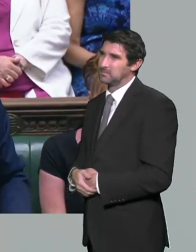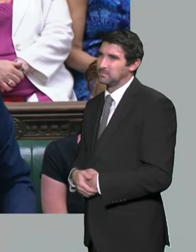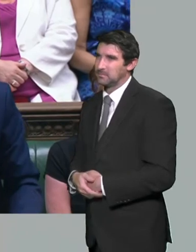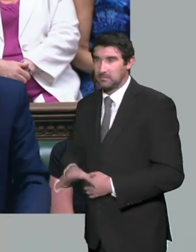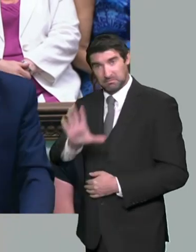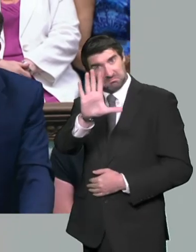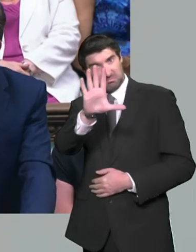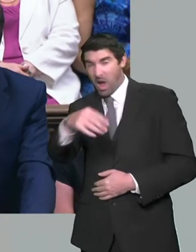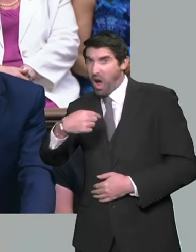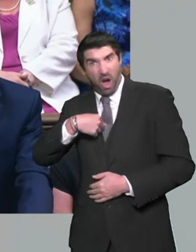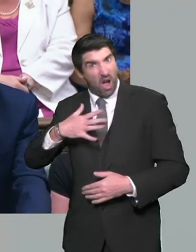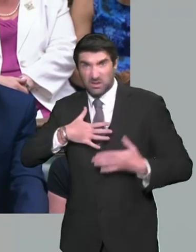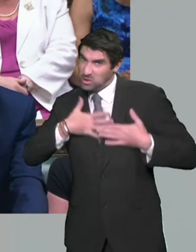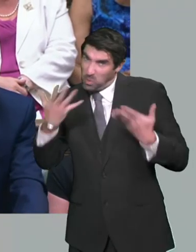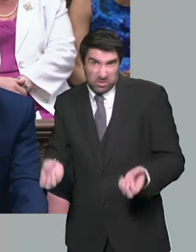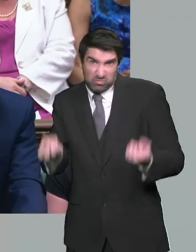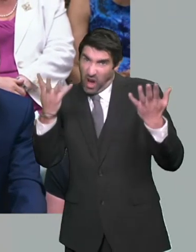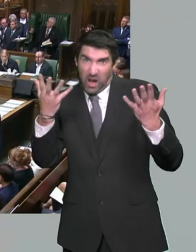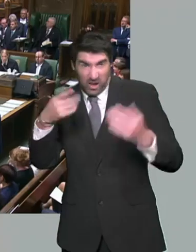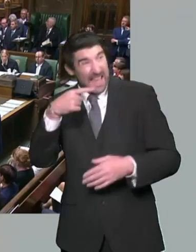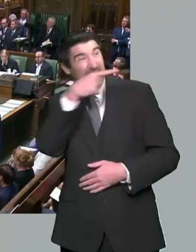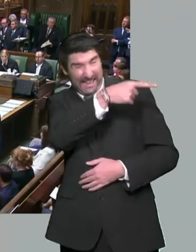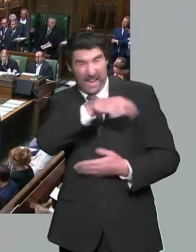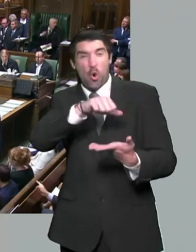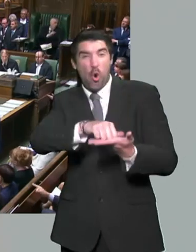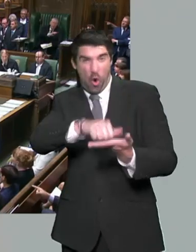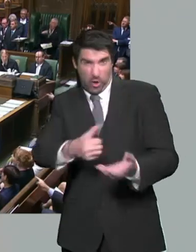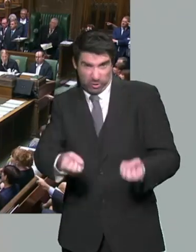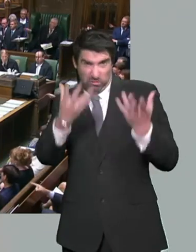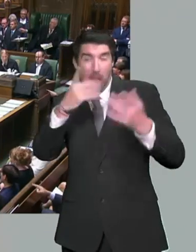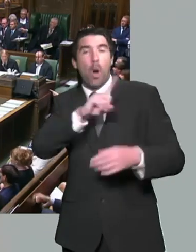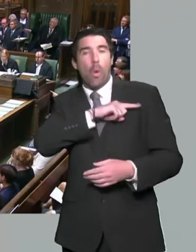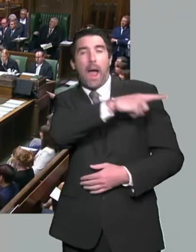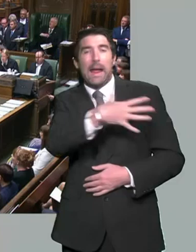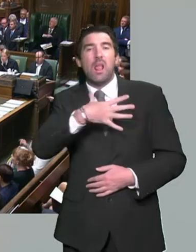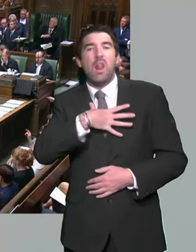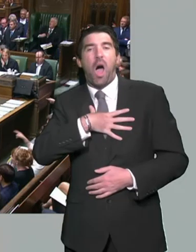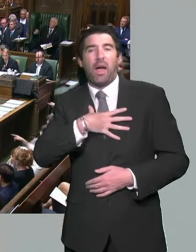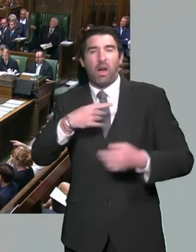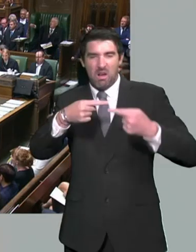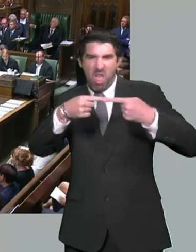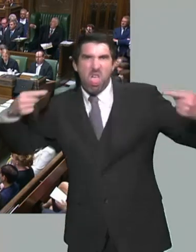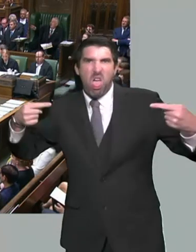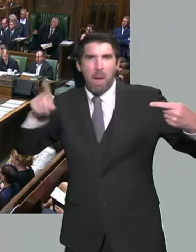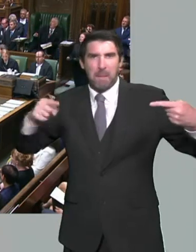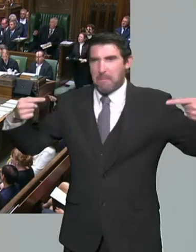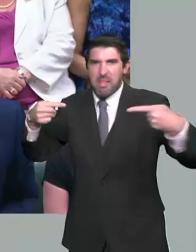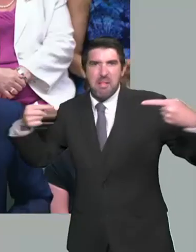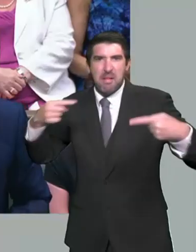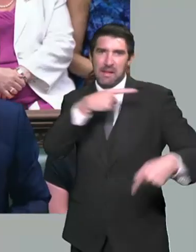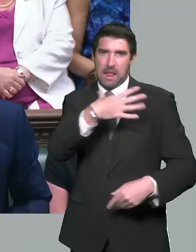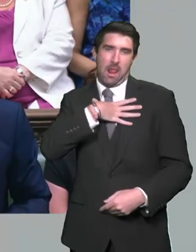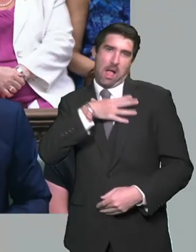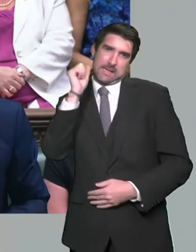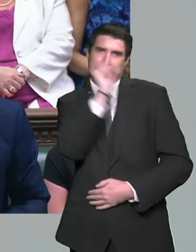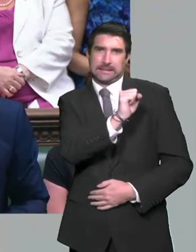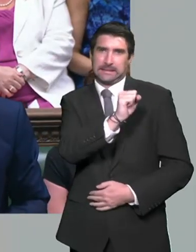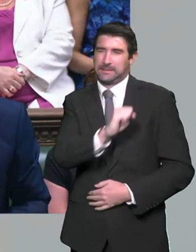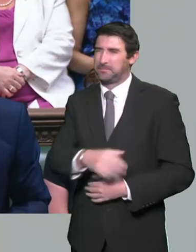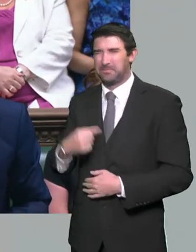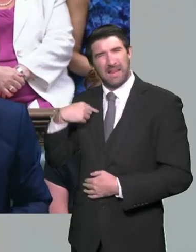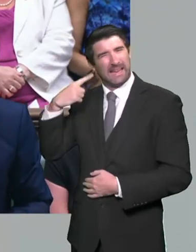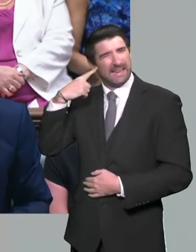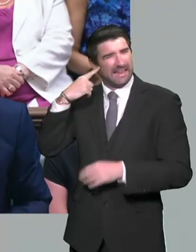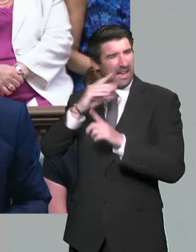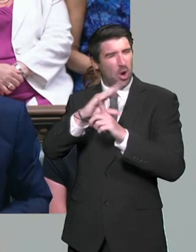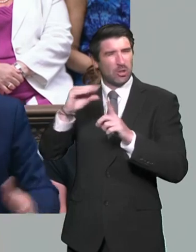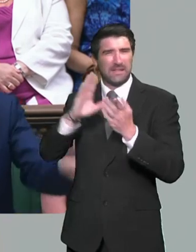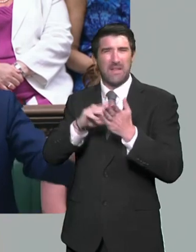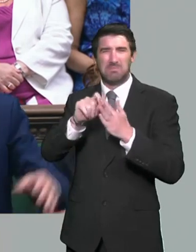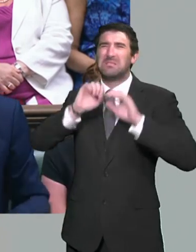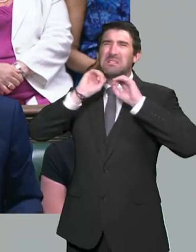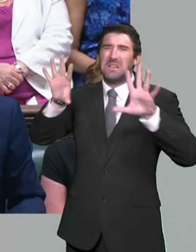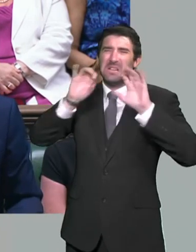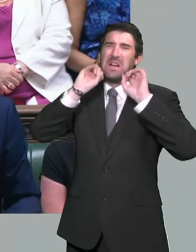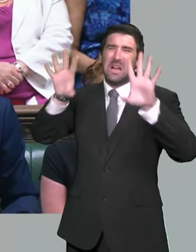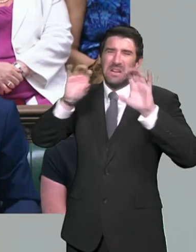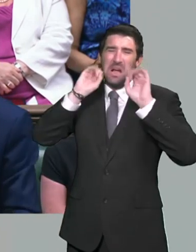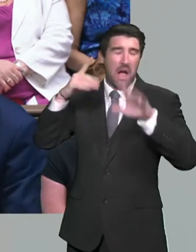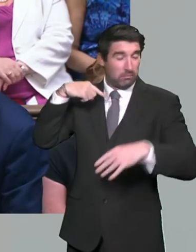There may be a lot of noise now, but I have a long list of what his MPs really think of